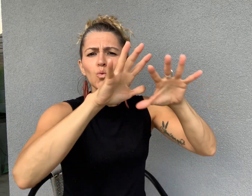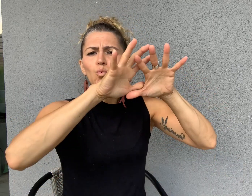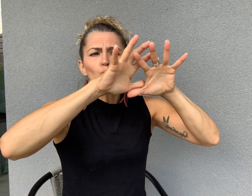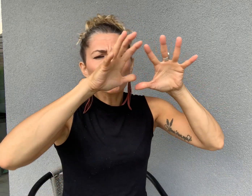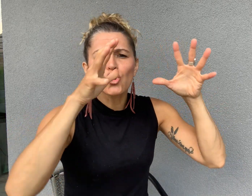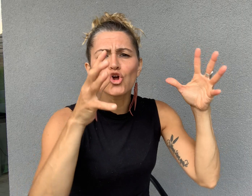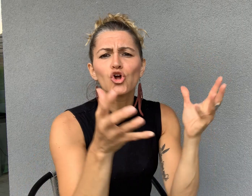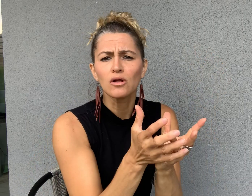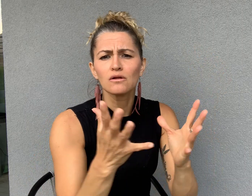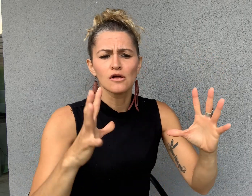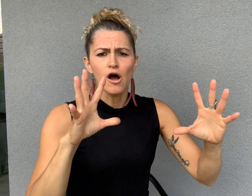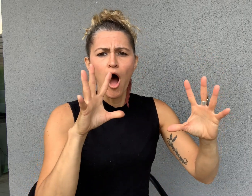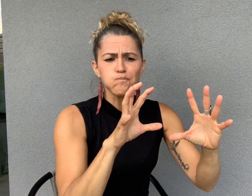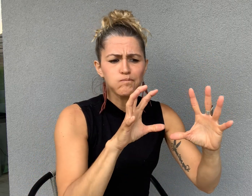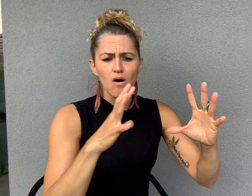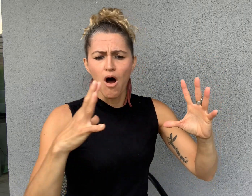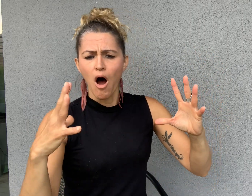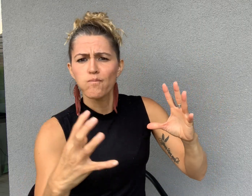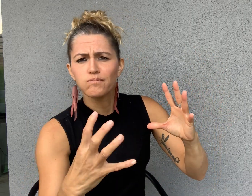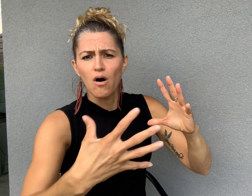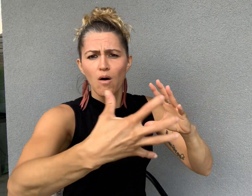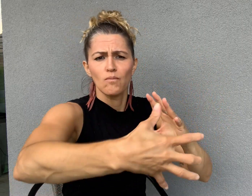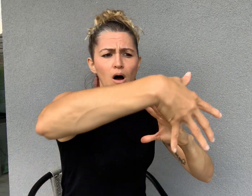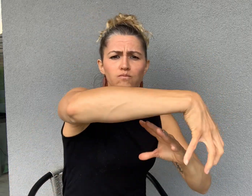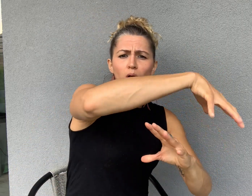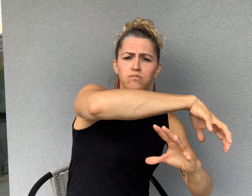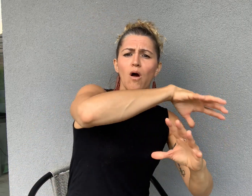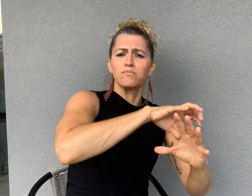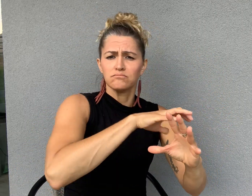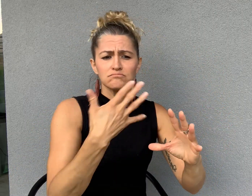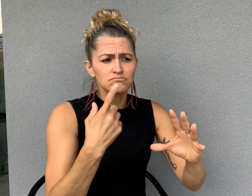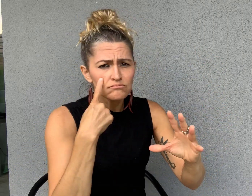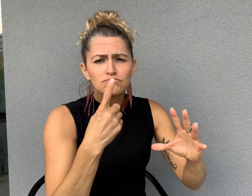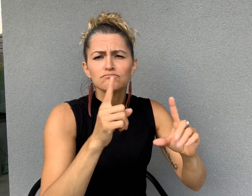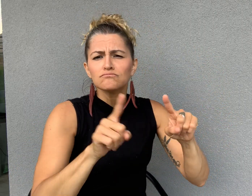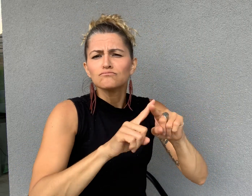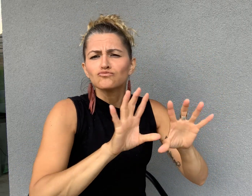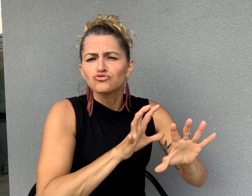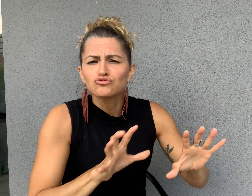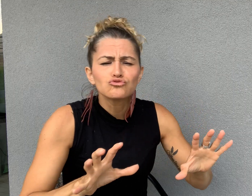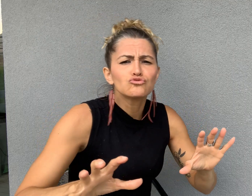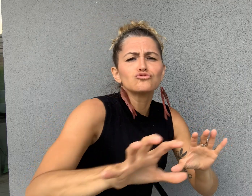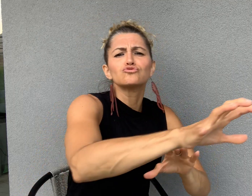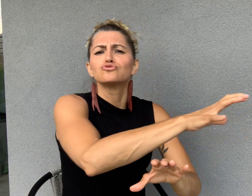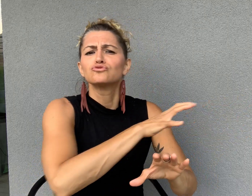continents in the world, less than 50%